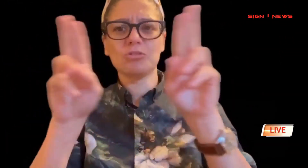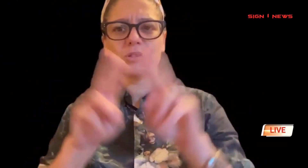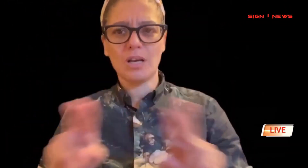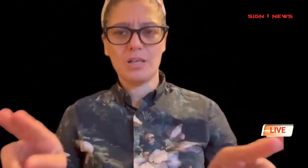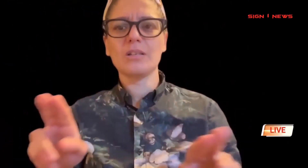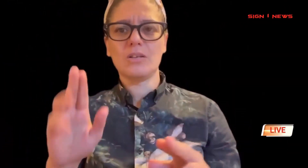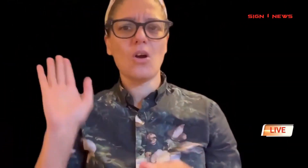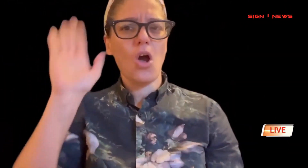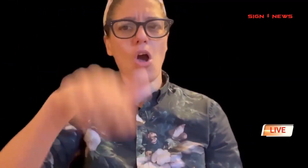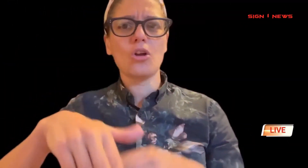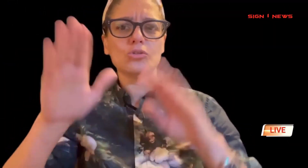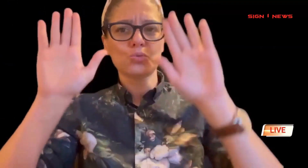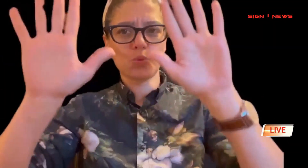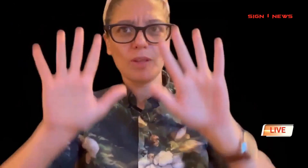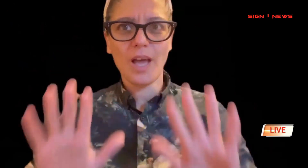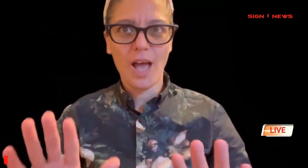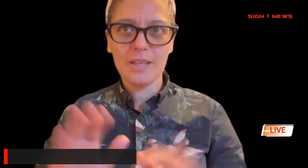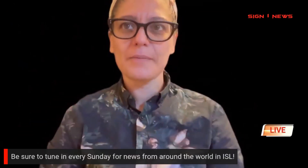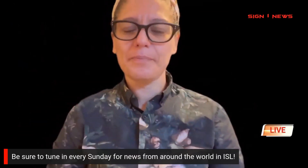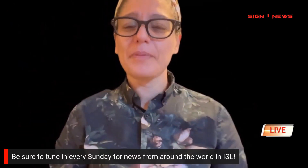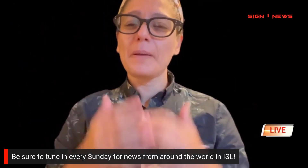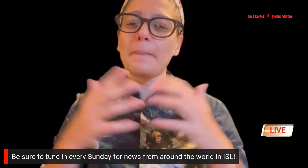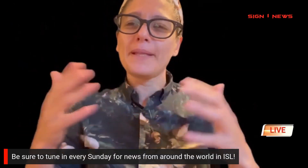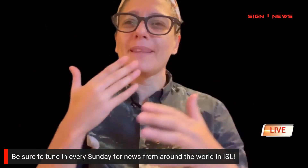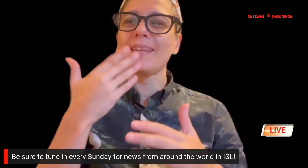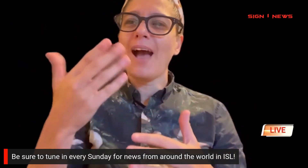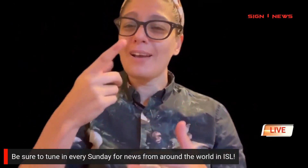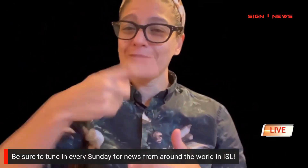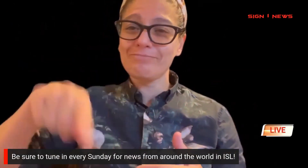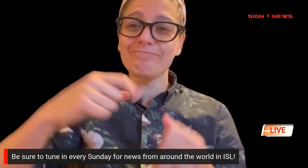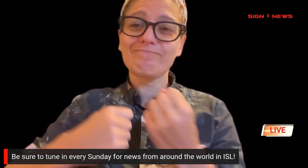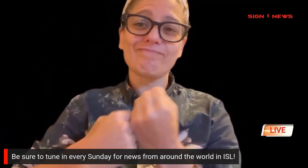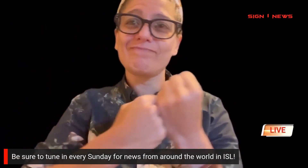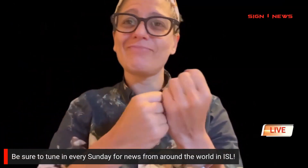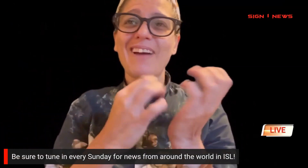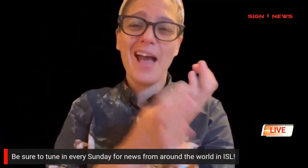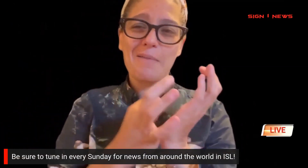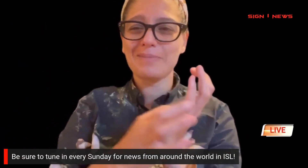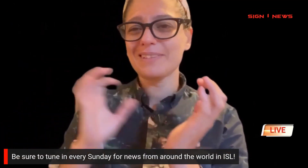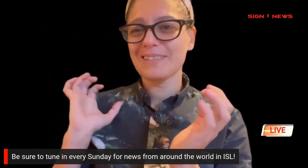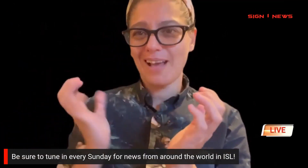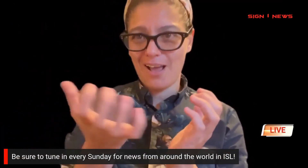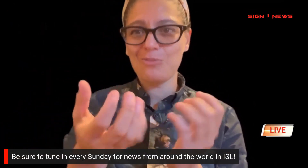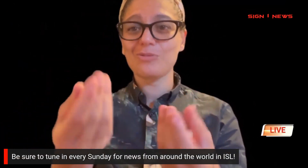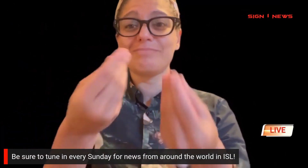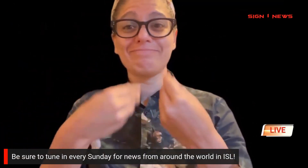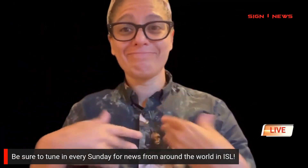news updates every Sunday a big thank you to our Sign1News app supporters to help make